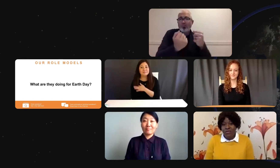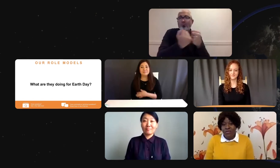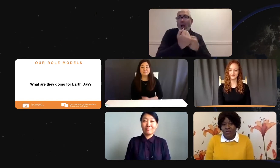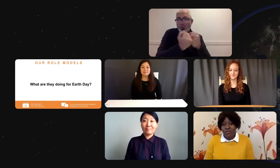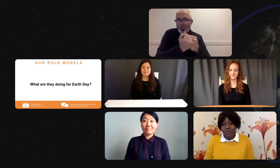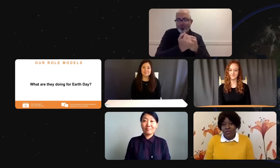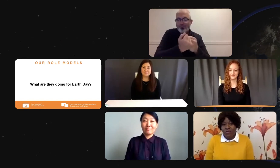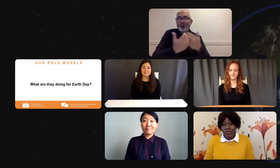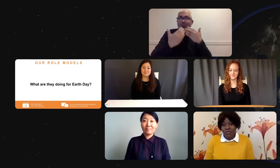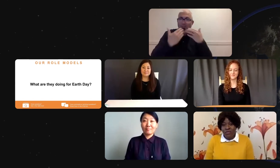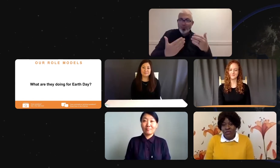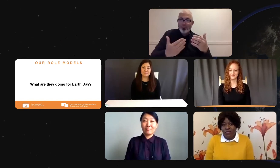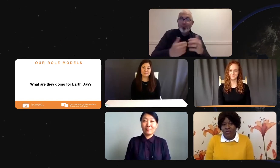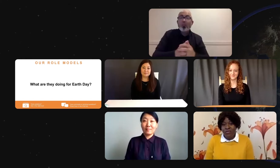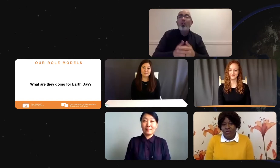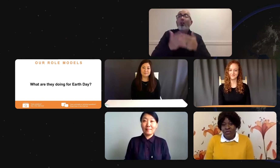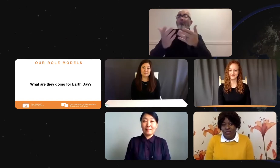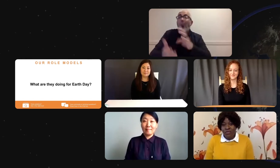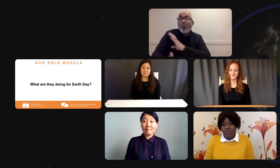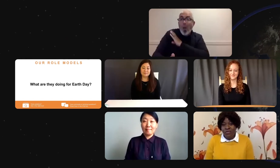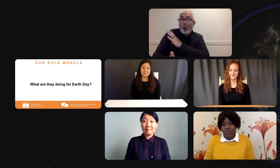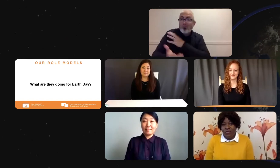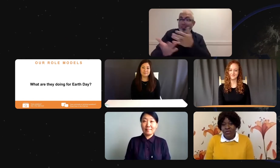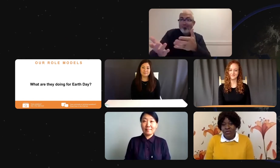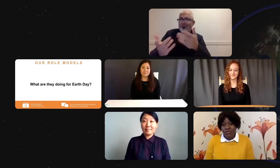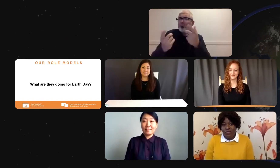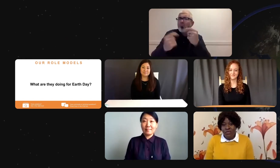We want to acknowledge them and thank them for their support.